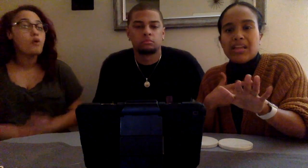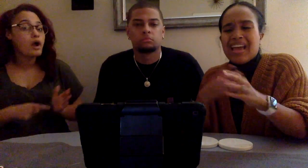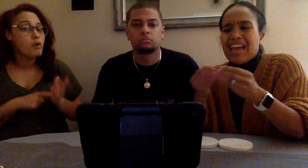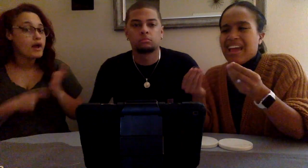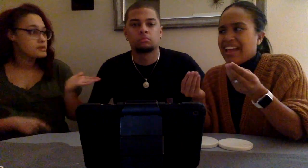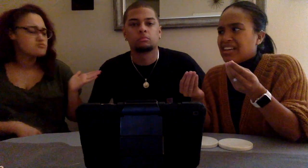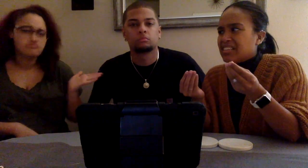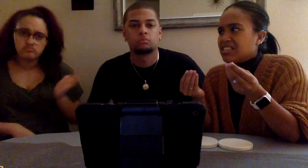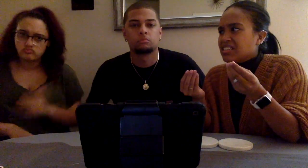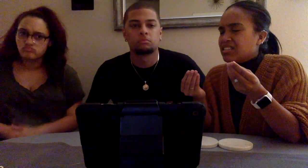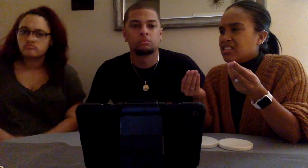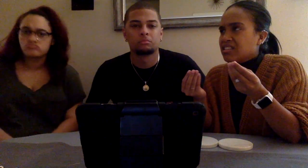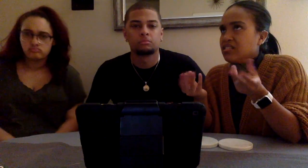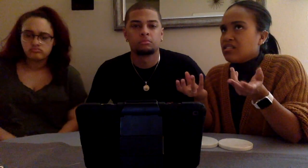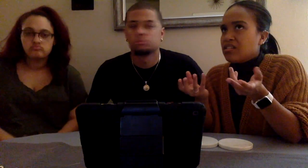Daisy: Required!